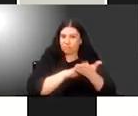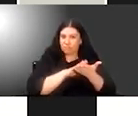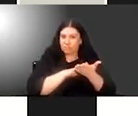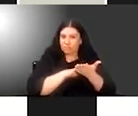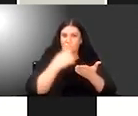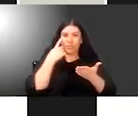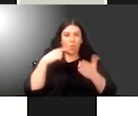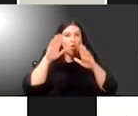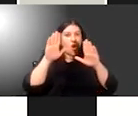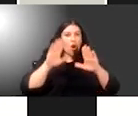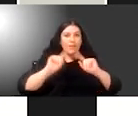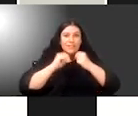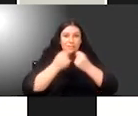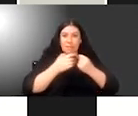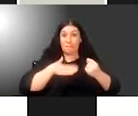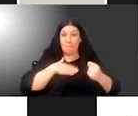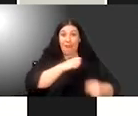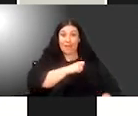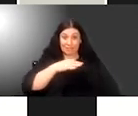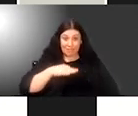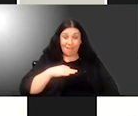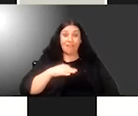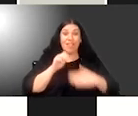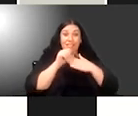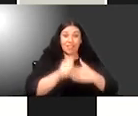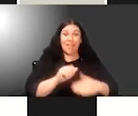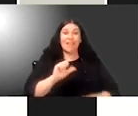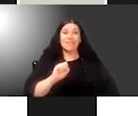Bye. Love you all.